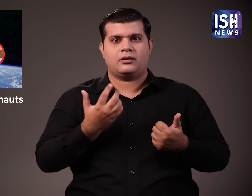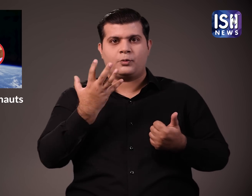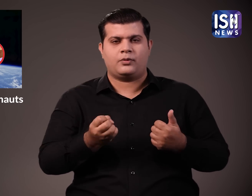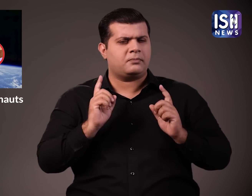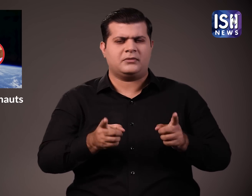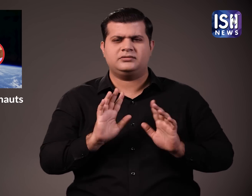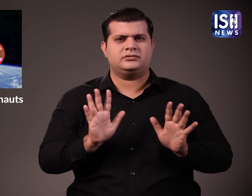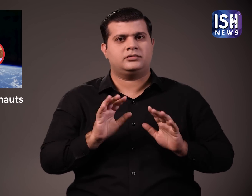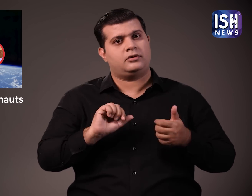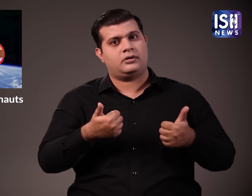Even if there is no gravity you can write.